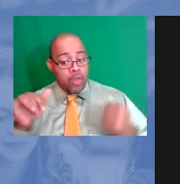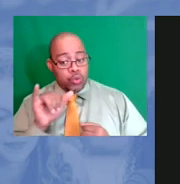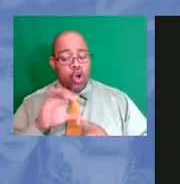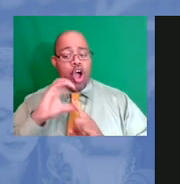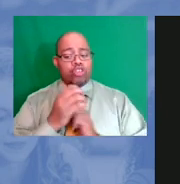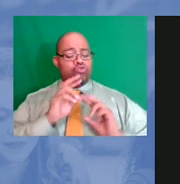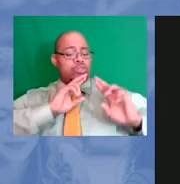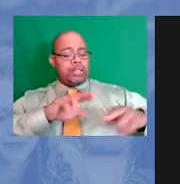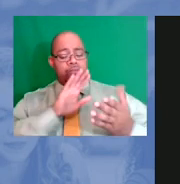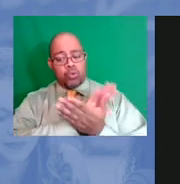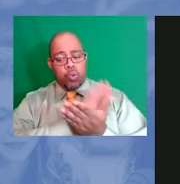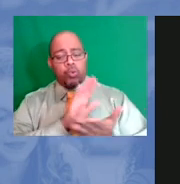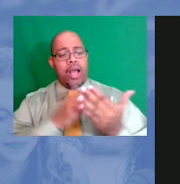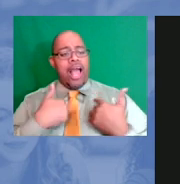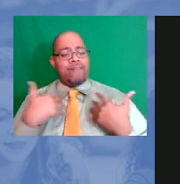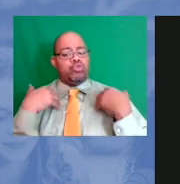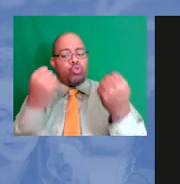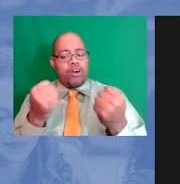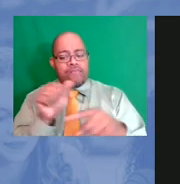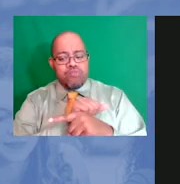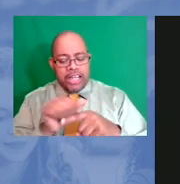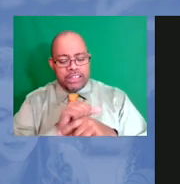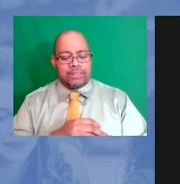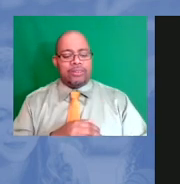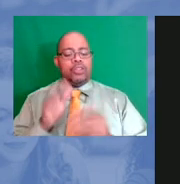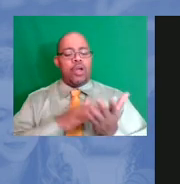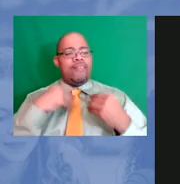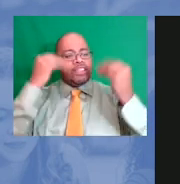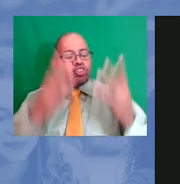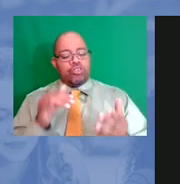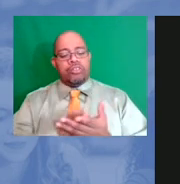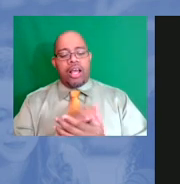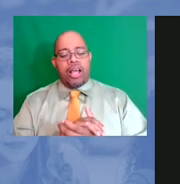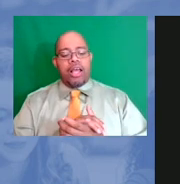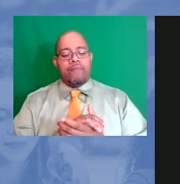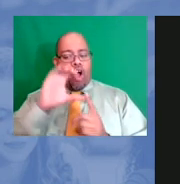RESTORATIVE PRACTICES, TEACHERS THAT ARE CULTURALLY COMPETENT AND SUPPORTING THOSE TEACHERS.